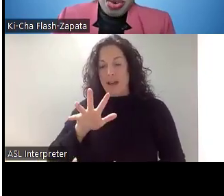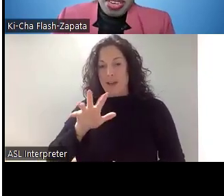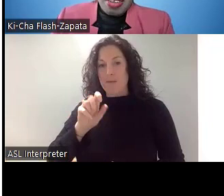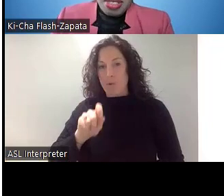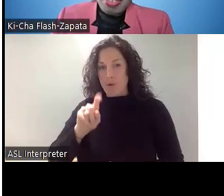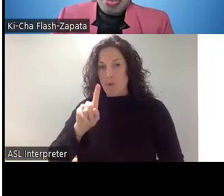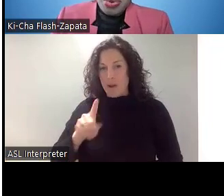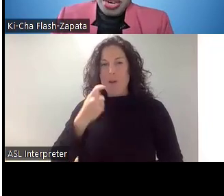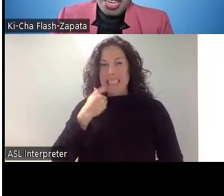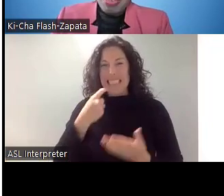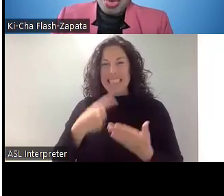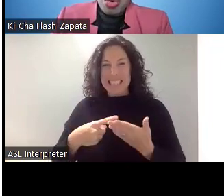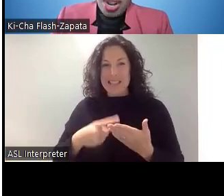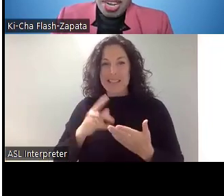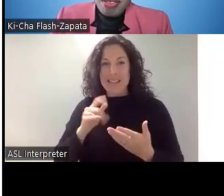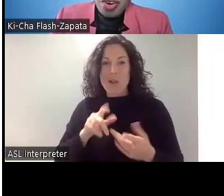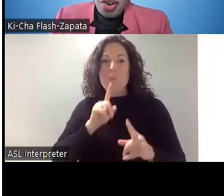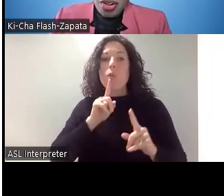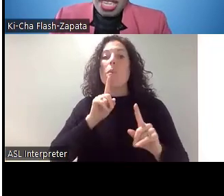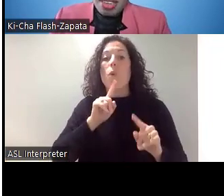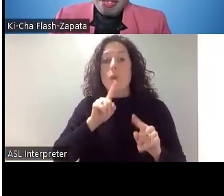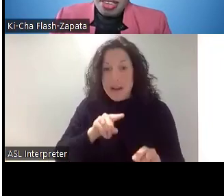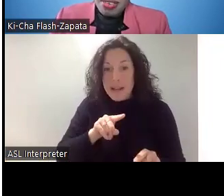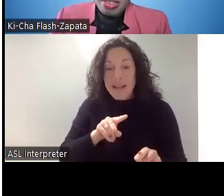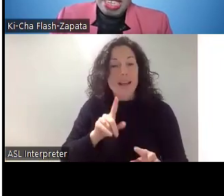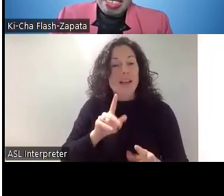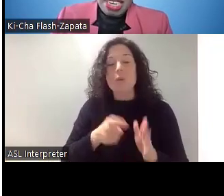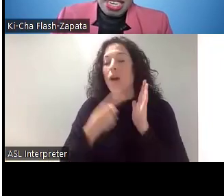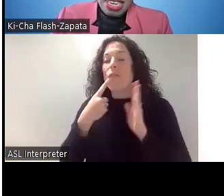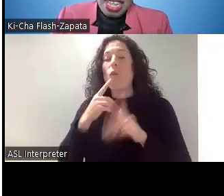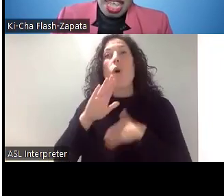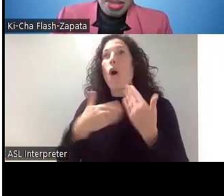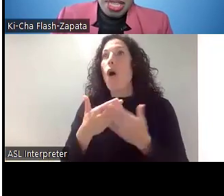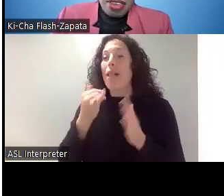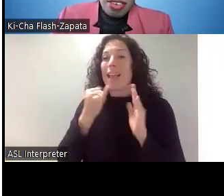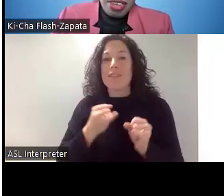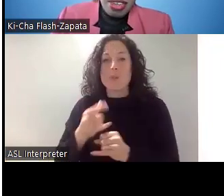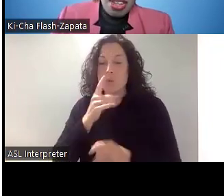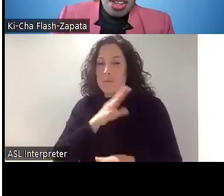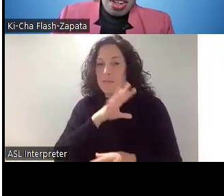reporting of other support is required for all individuals designated in the application.